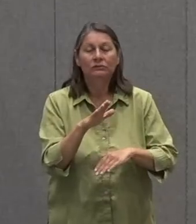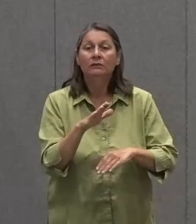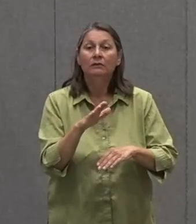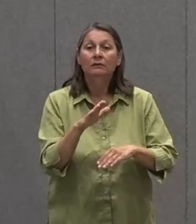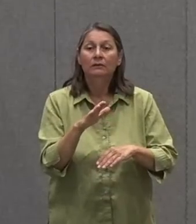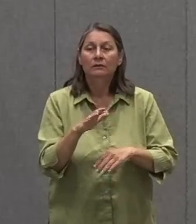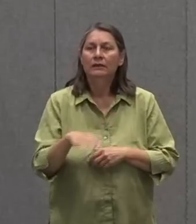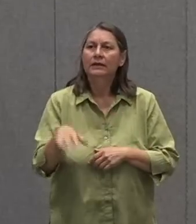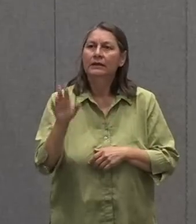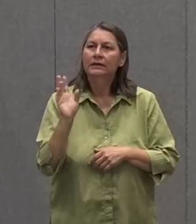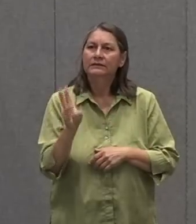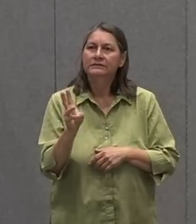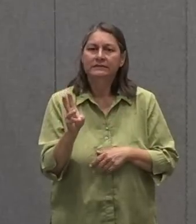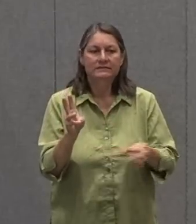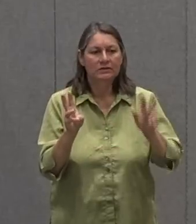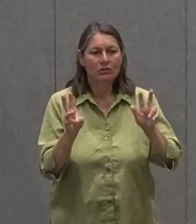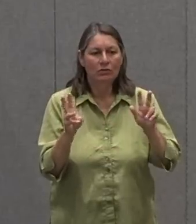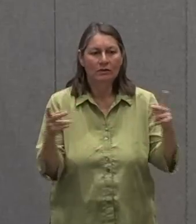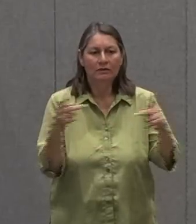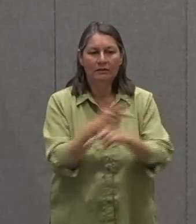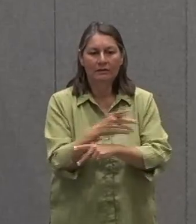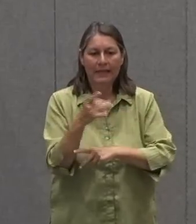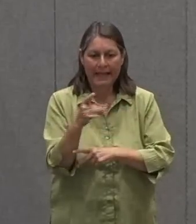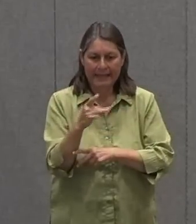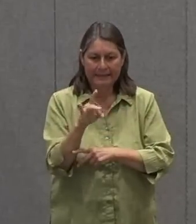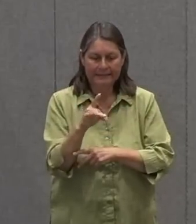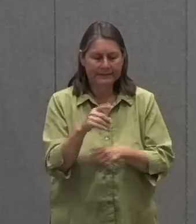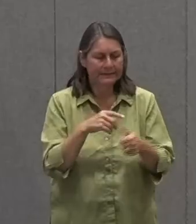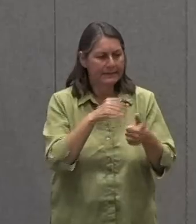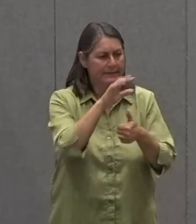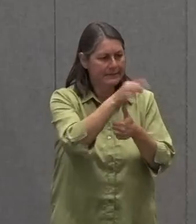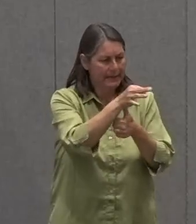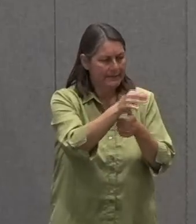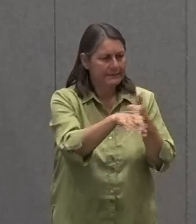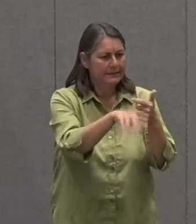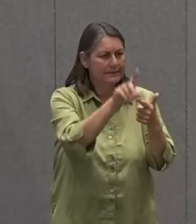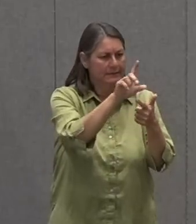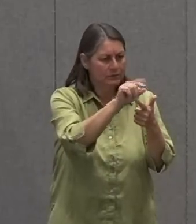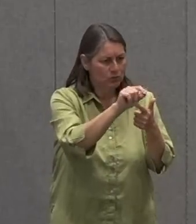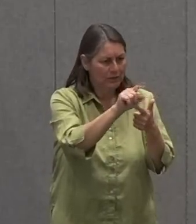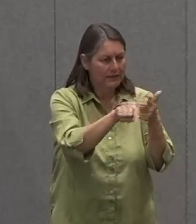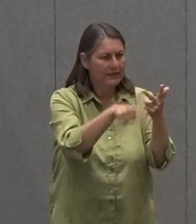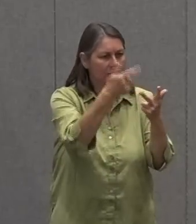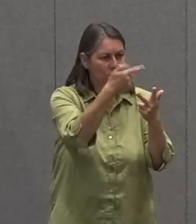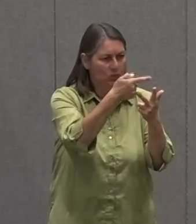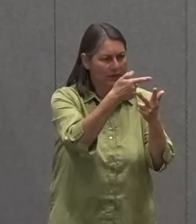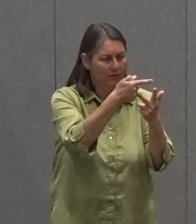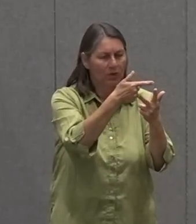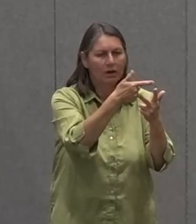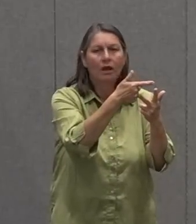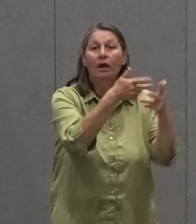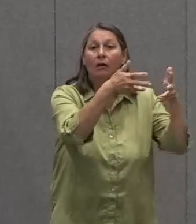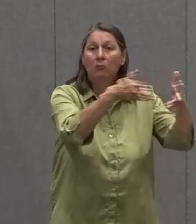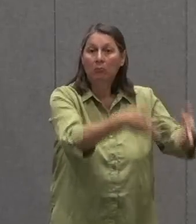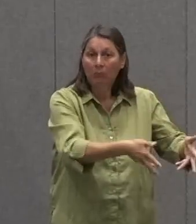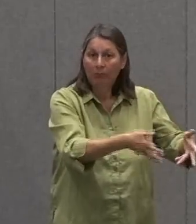Six times three is 18, 19, 20, 21. So the remainder is three.